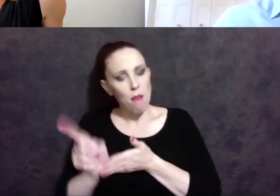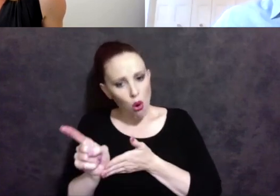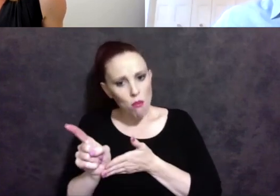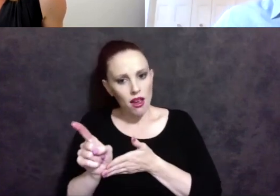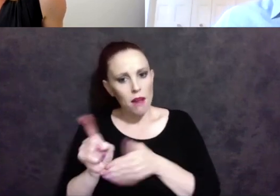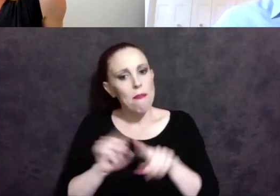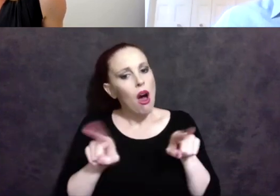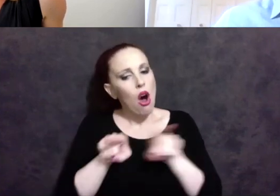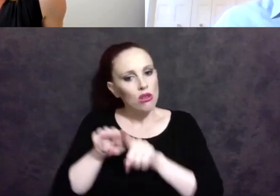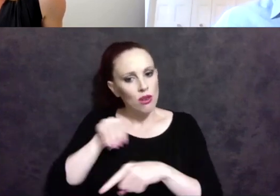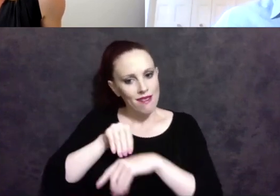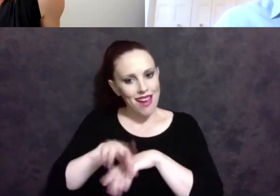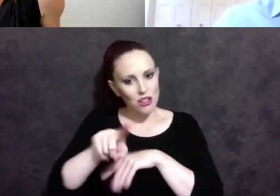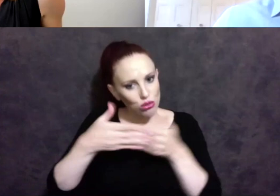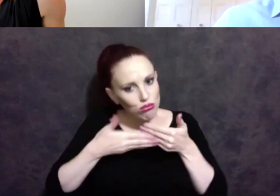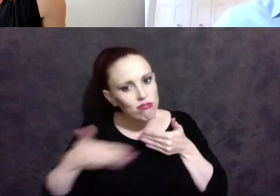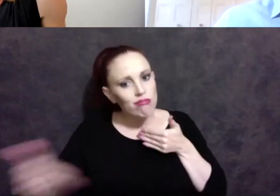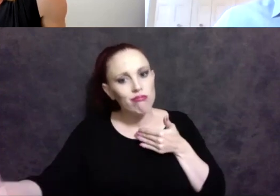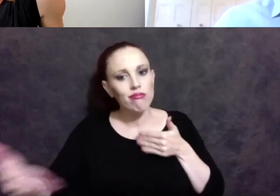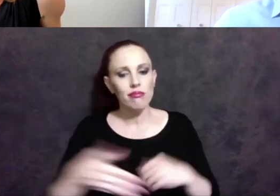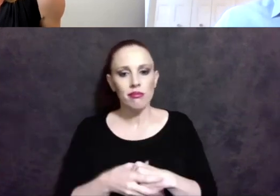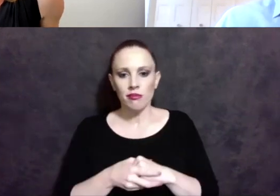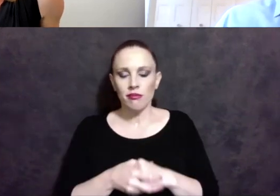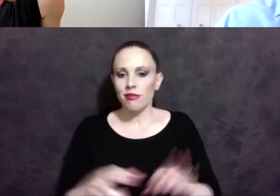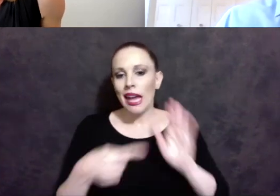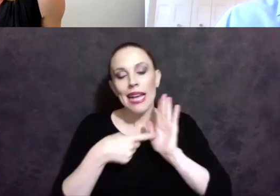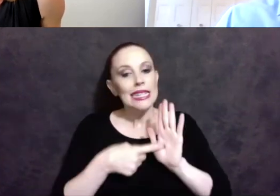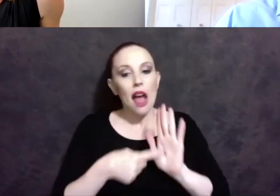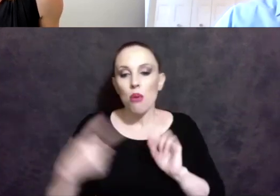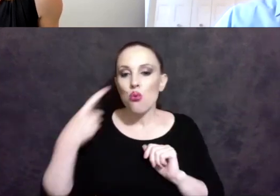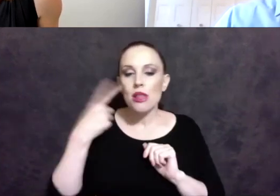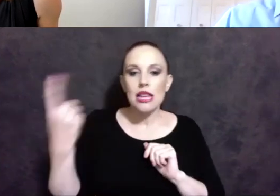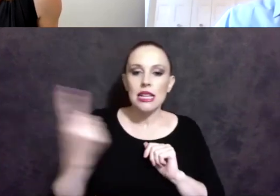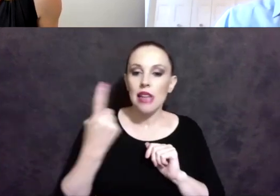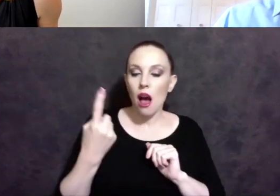you moving into the future. So, for example, you think of someone that five years ago experienced